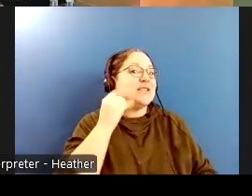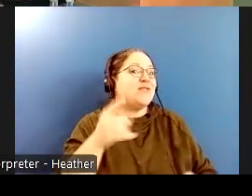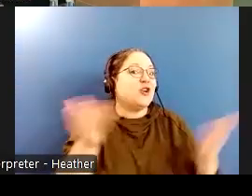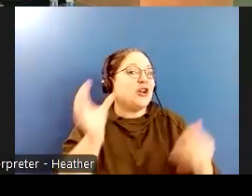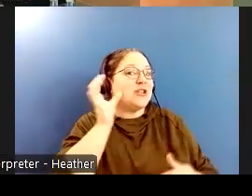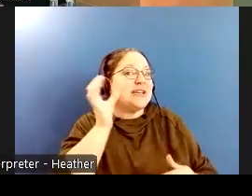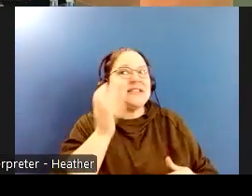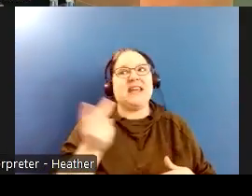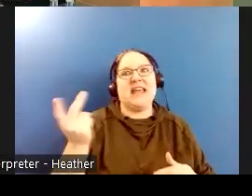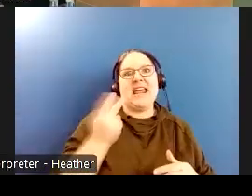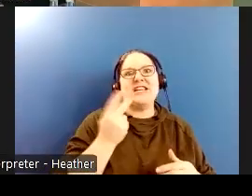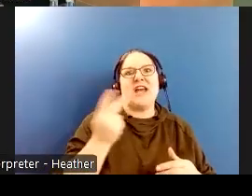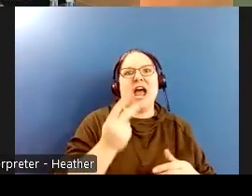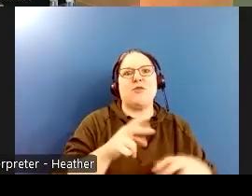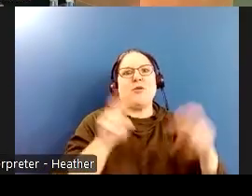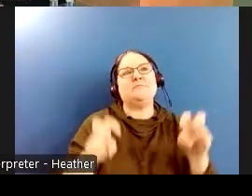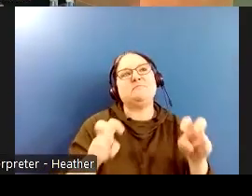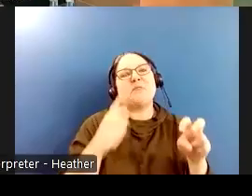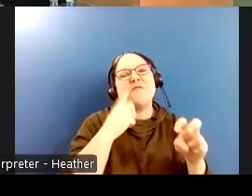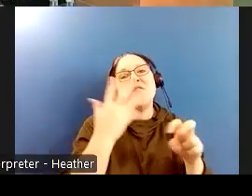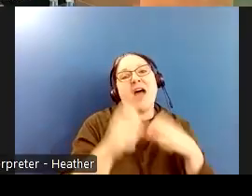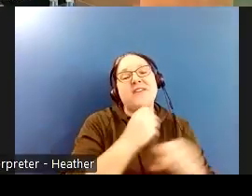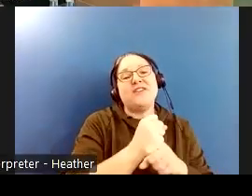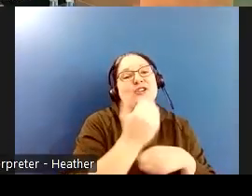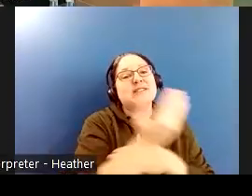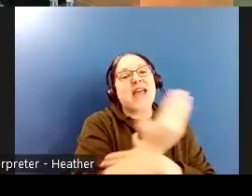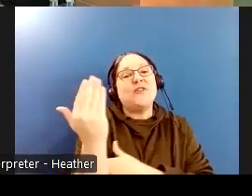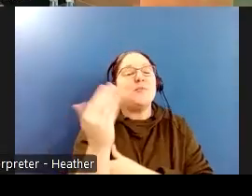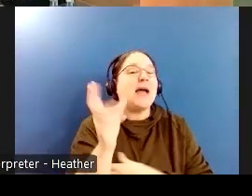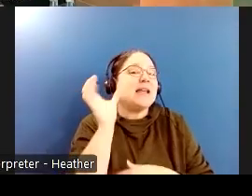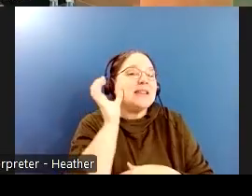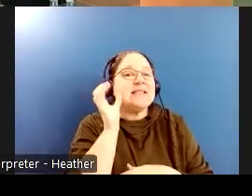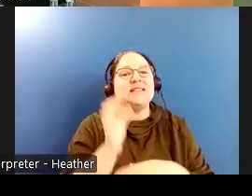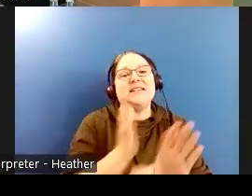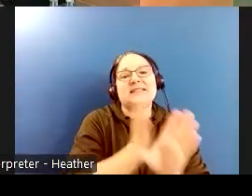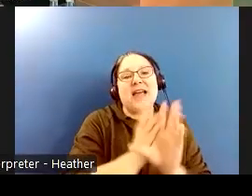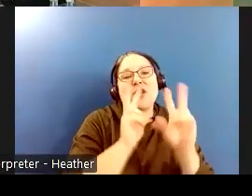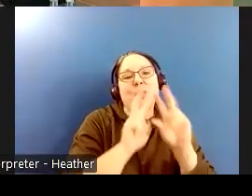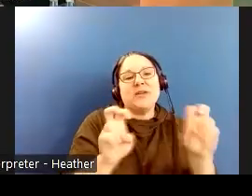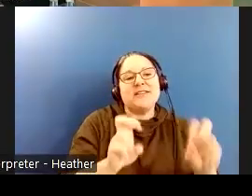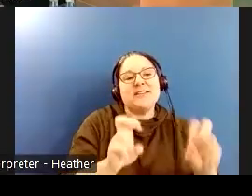would sit every Friday morning and listen to psychoanalysts talk about uh self- psychology,